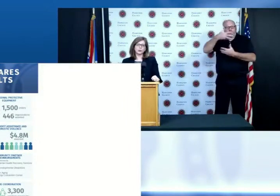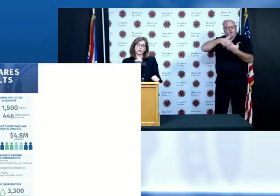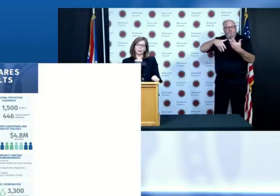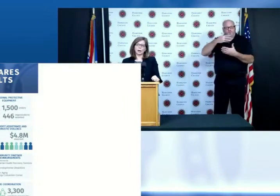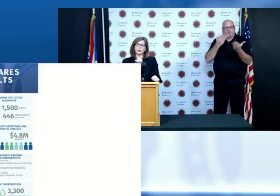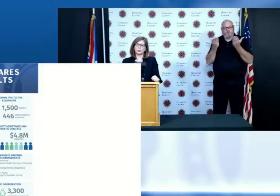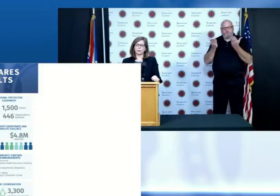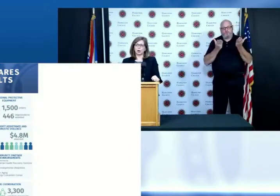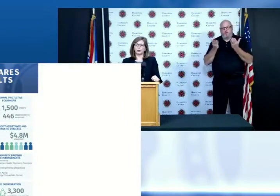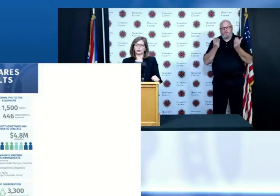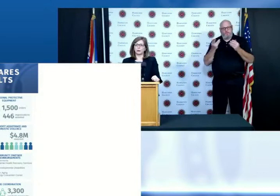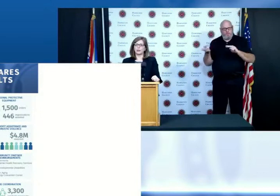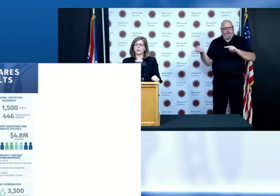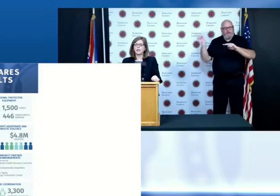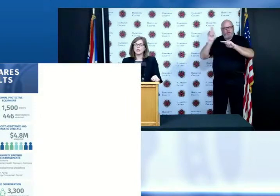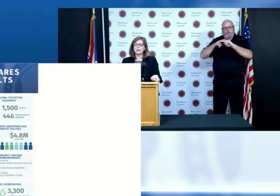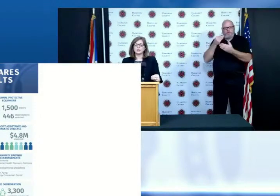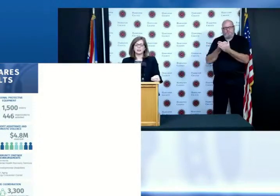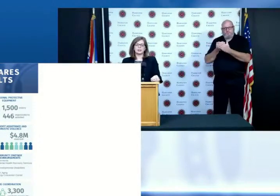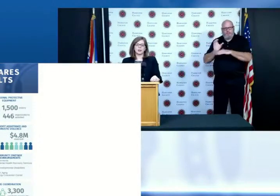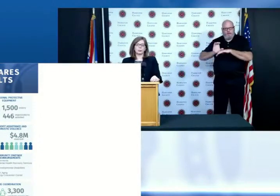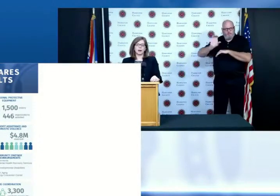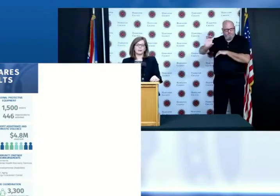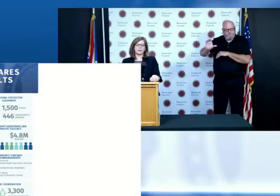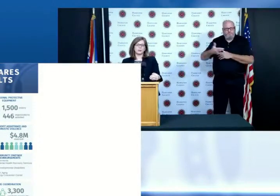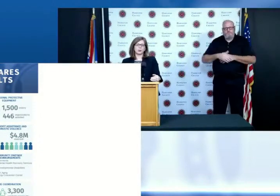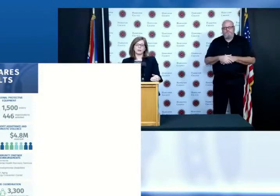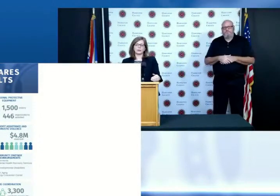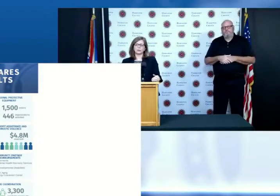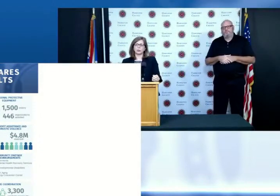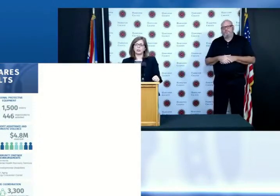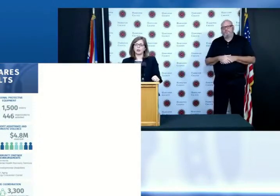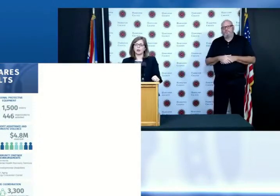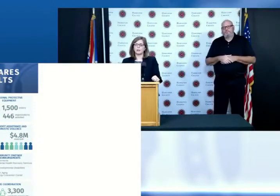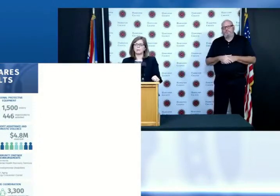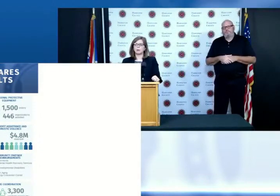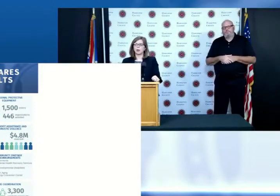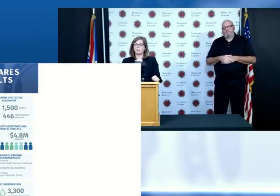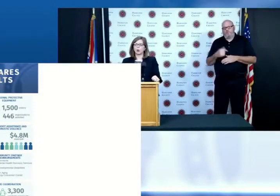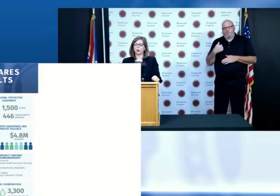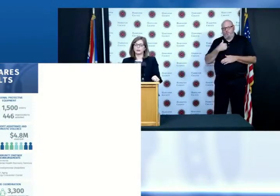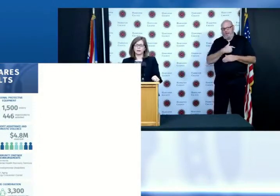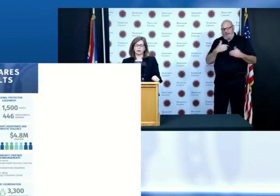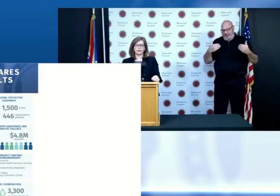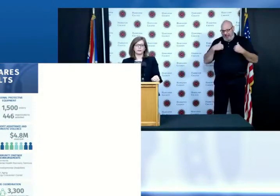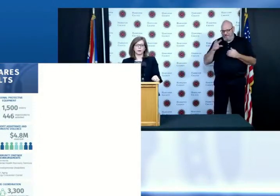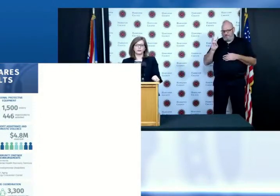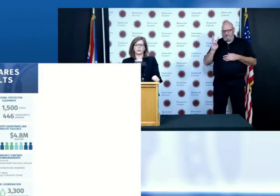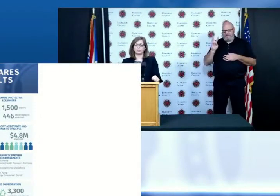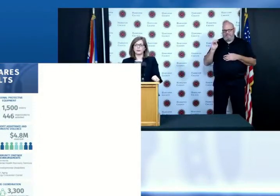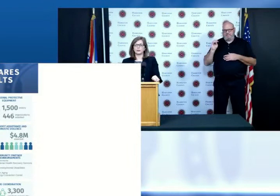we were proud to be a partner with 60 non-profits plus three organizations that focus on domestic